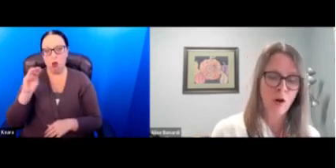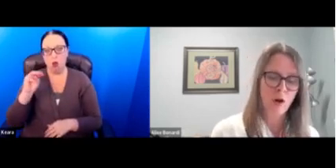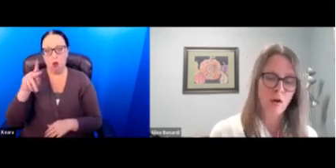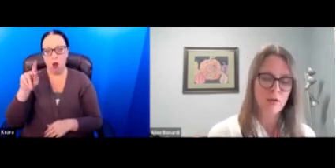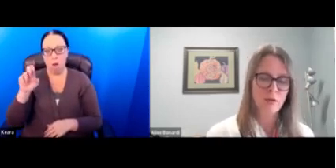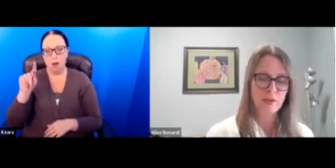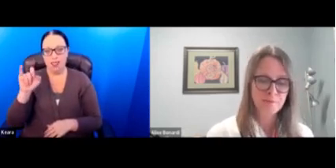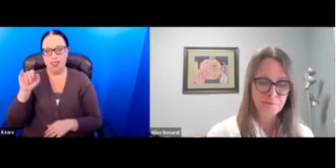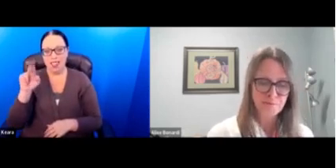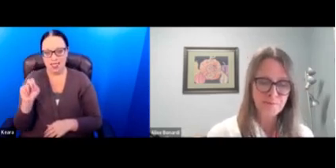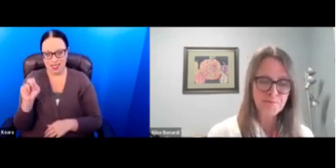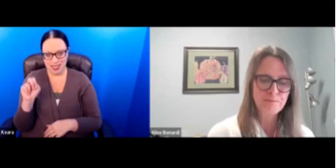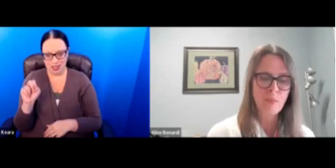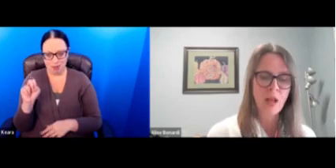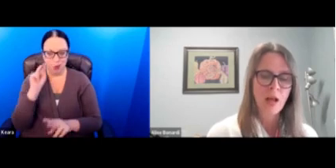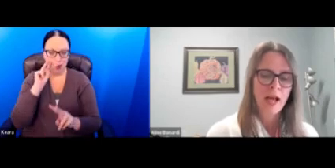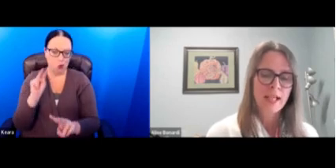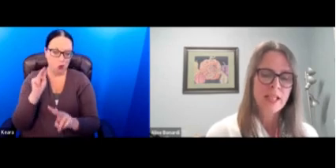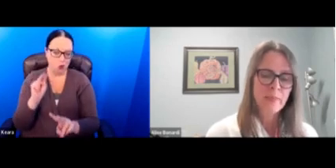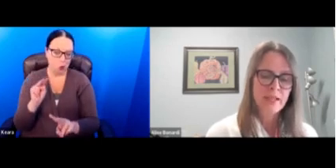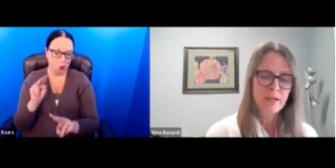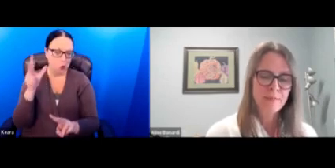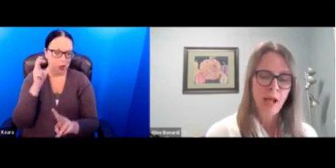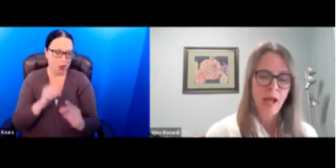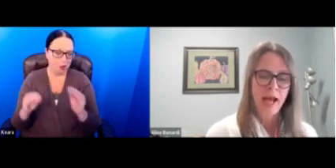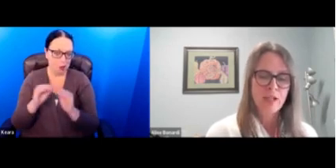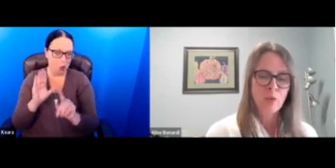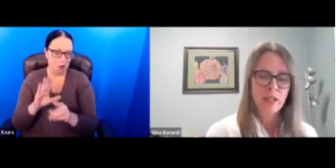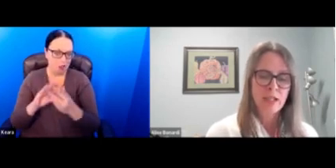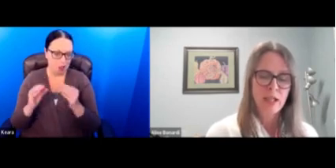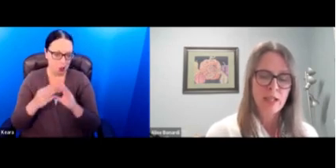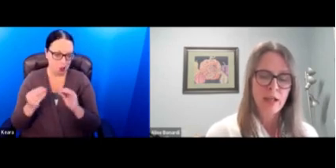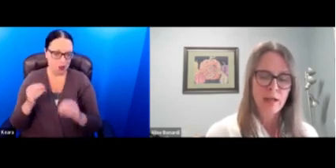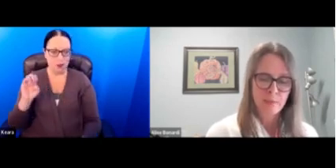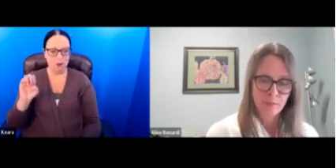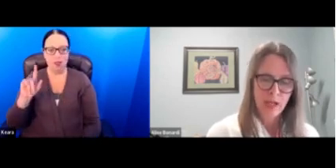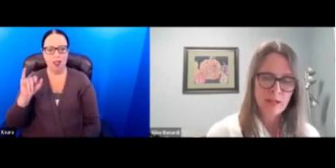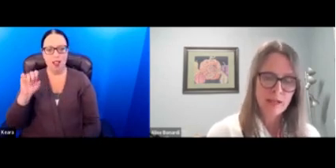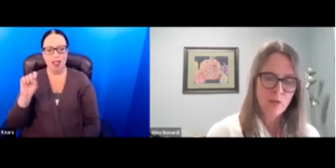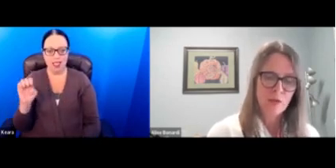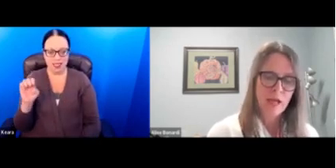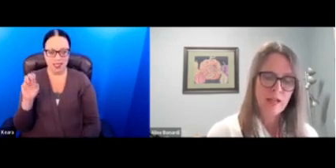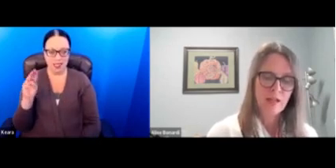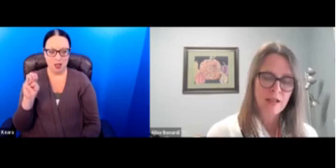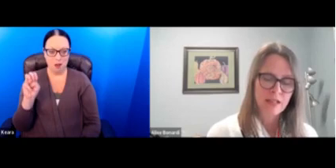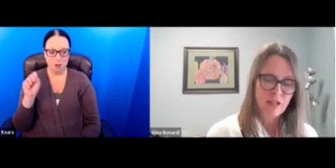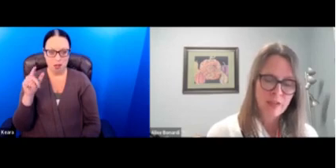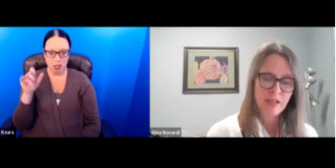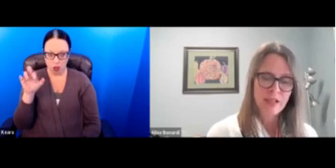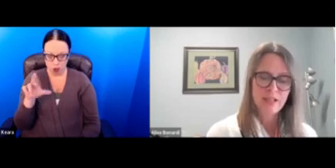Carl and Carl story. Elise Messner has worked in the intellectual disabilities